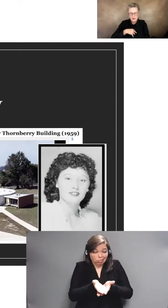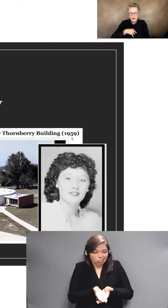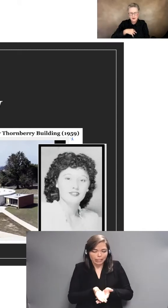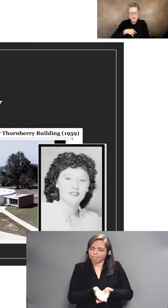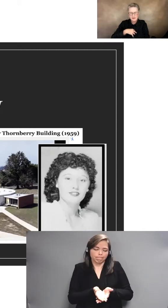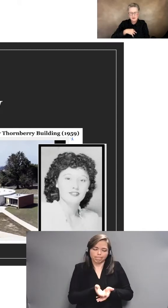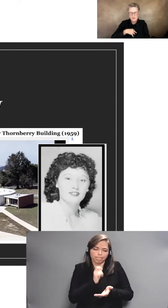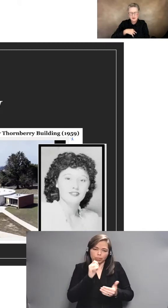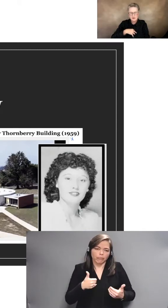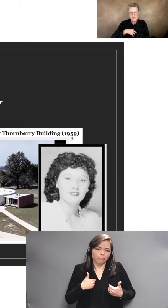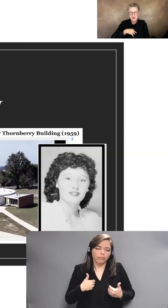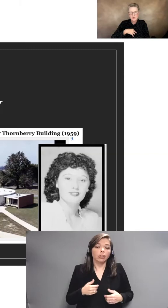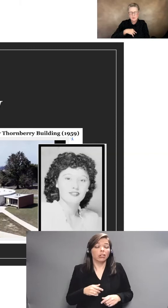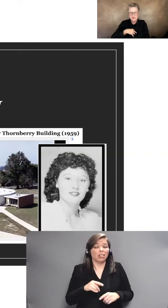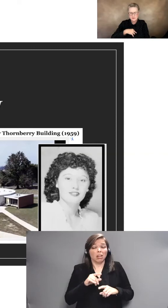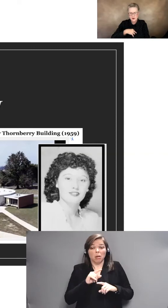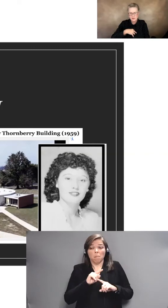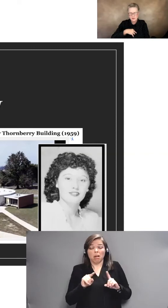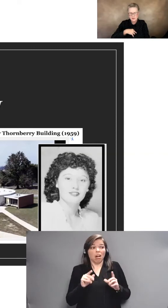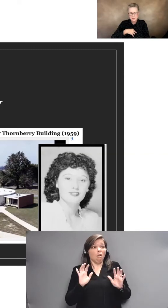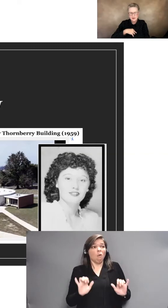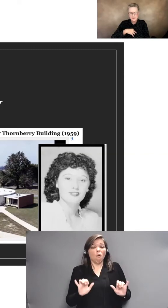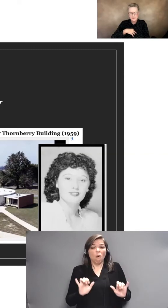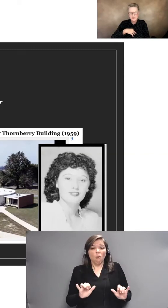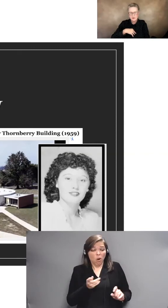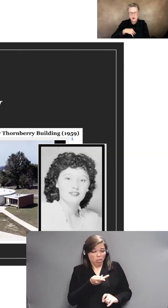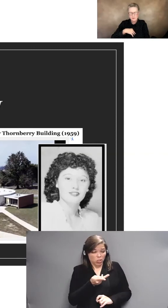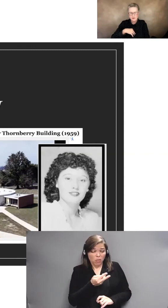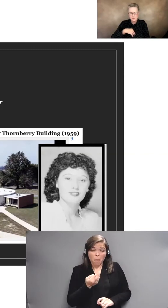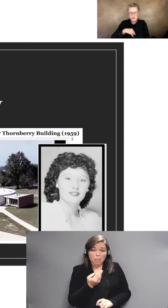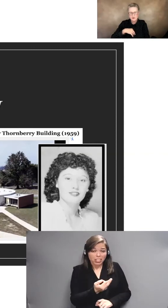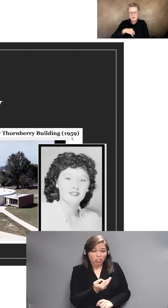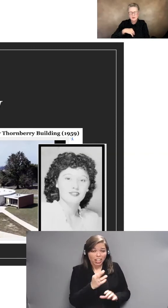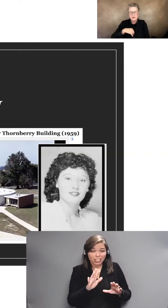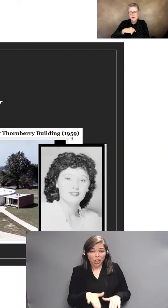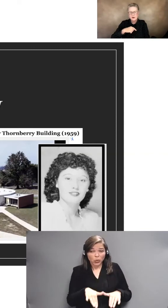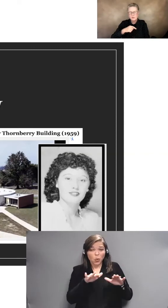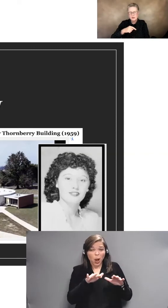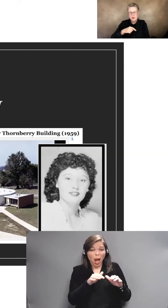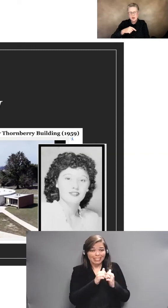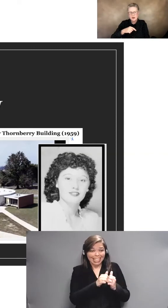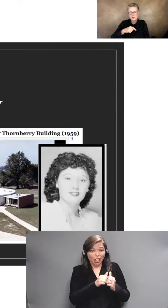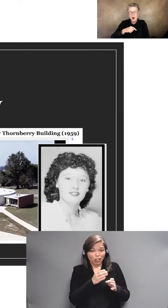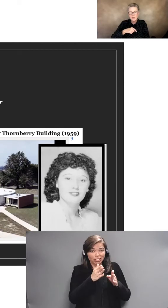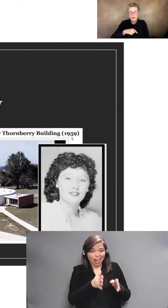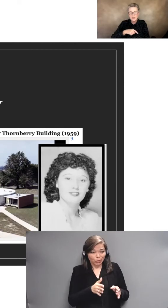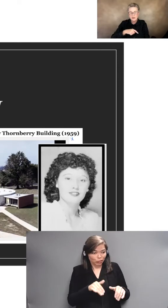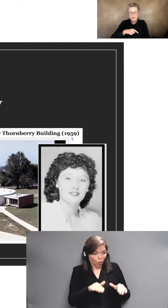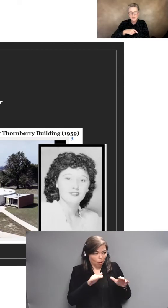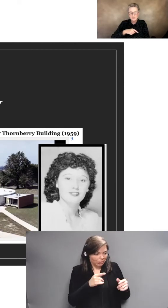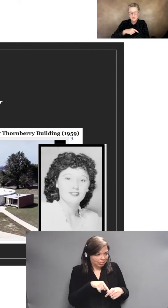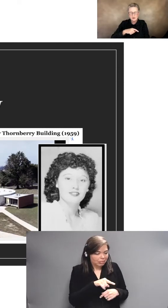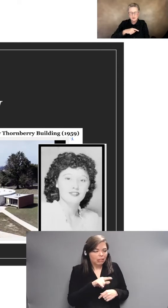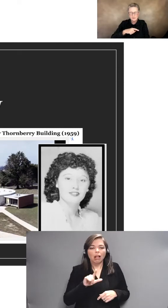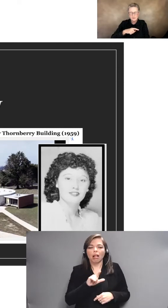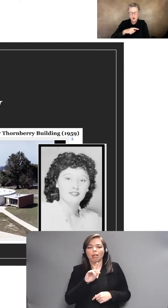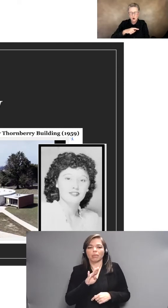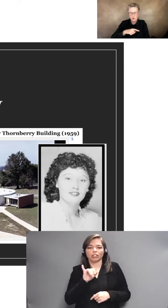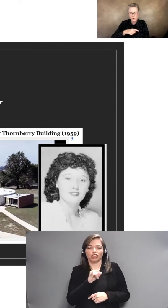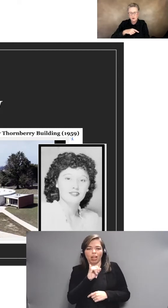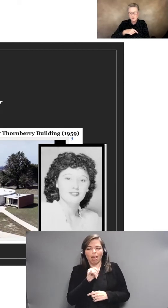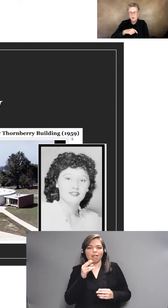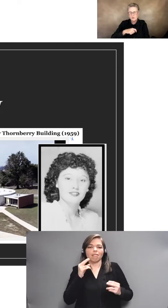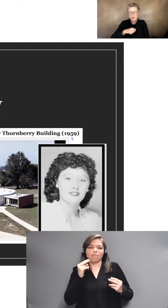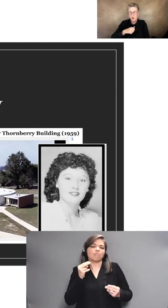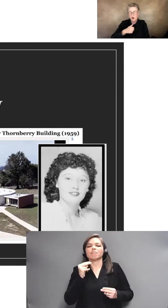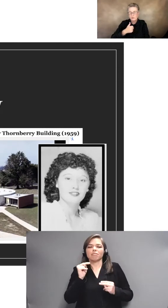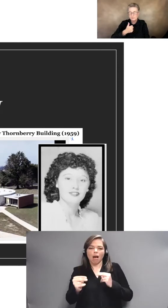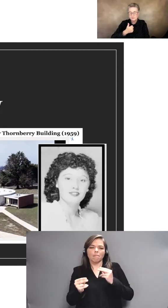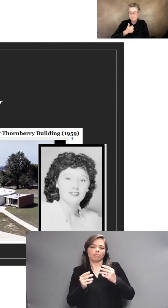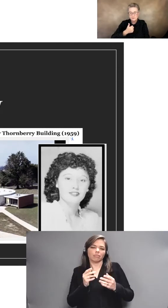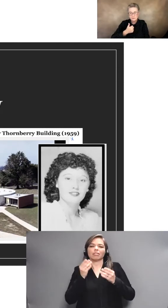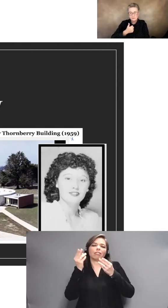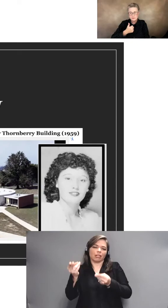I can't imagine, they were best friends, they grew up together, LBJ nominated Homer for